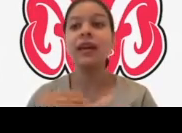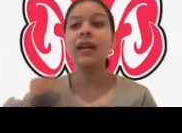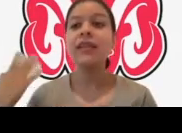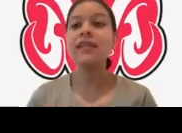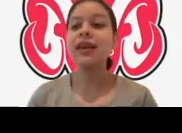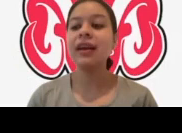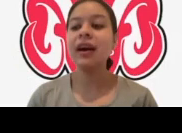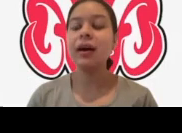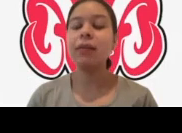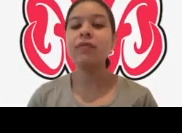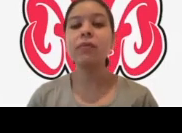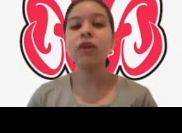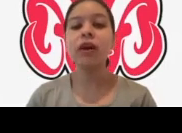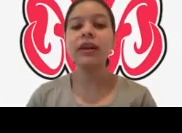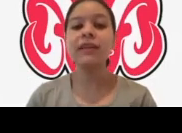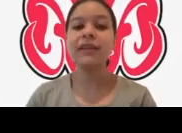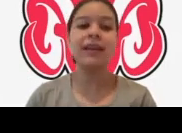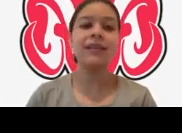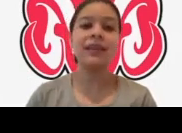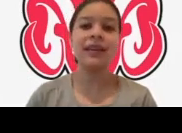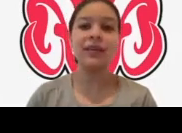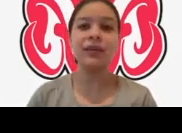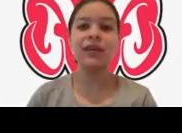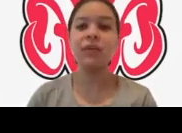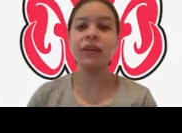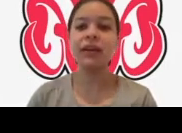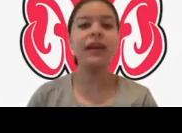like these platforms already exist at city so it's really like